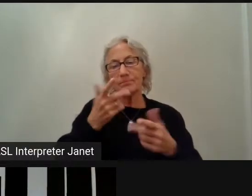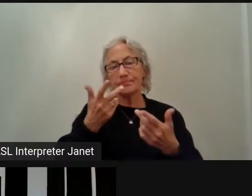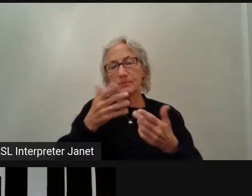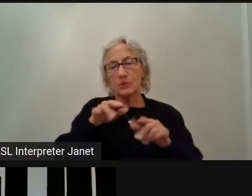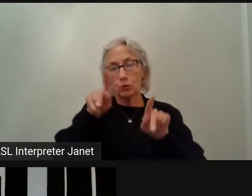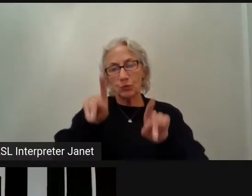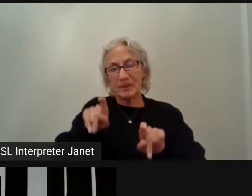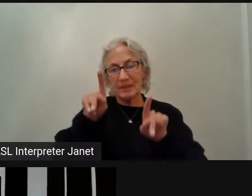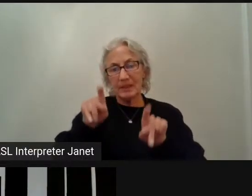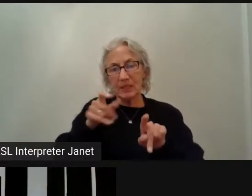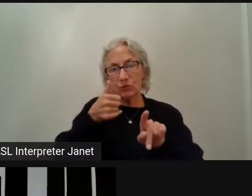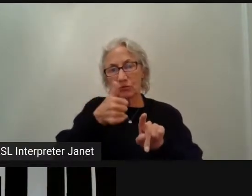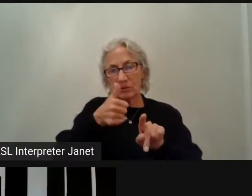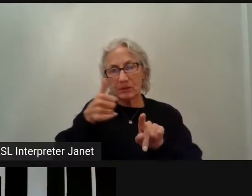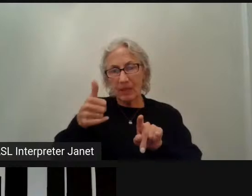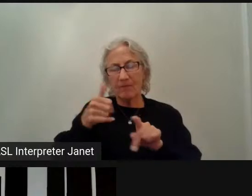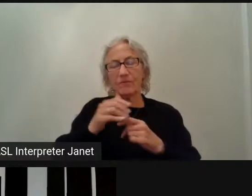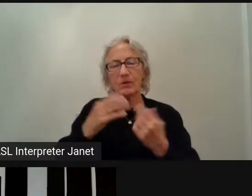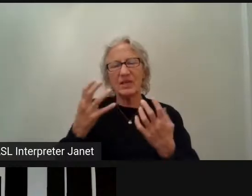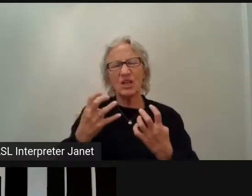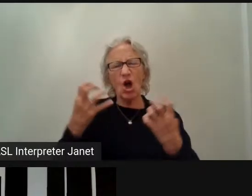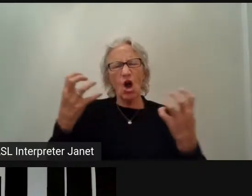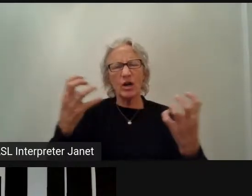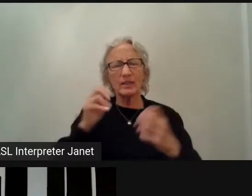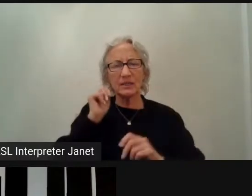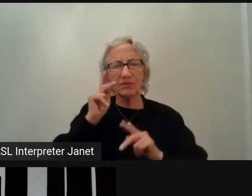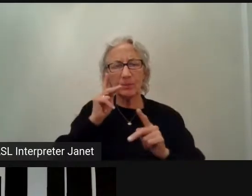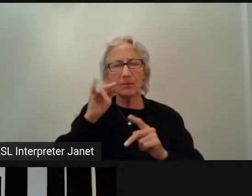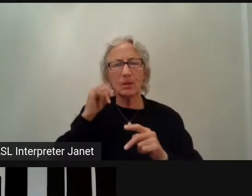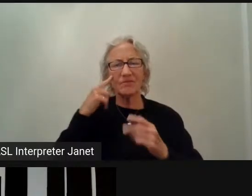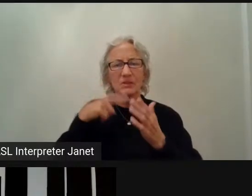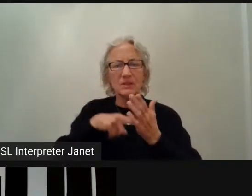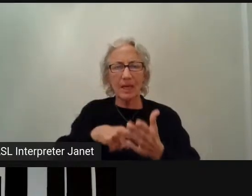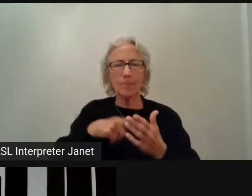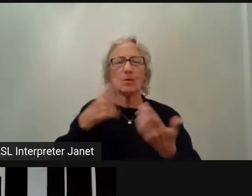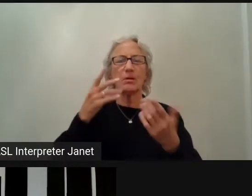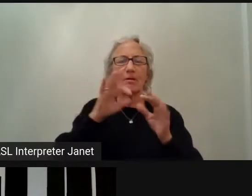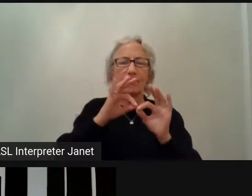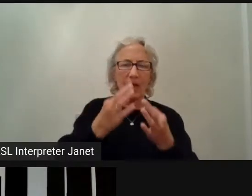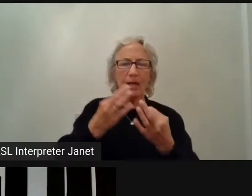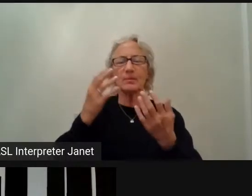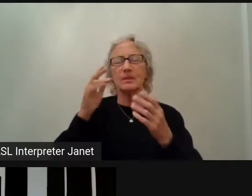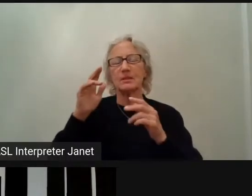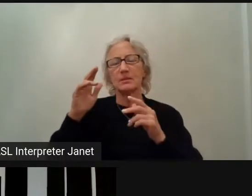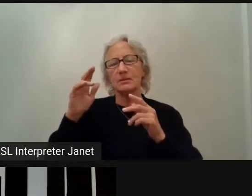≫: I guess on that point of testing I am curious if you have any recommendations for finding the right types of people to